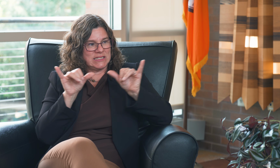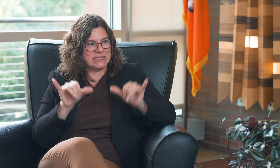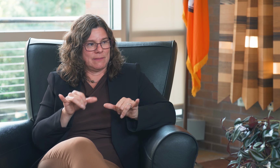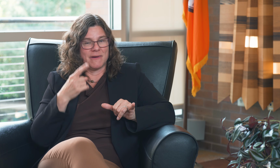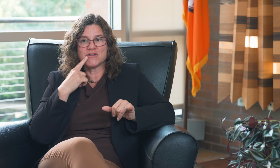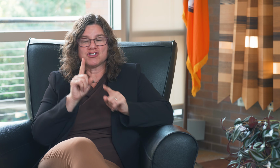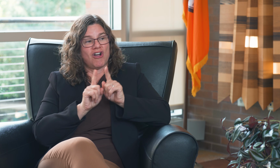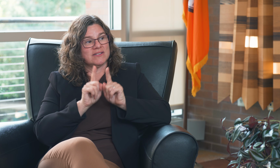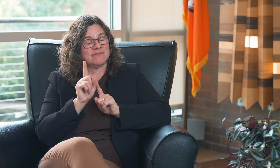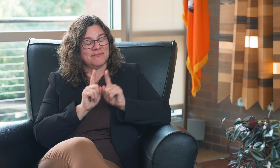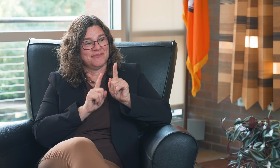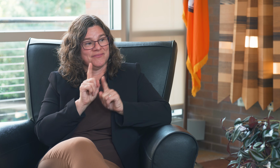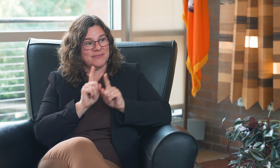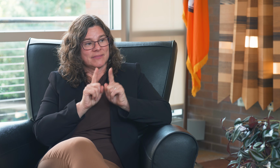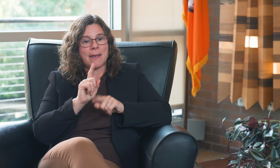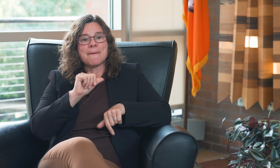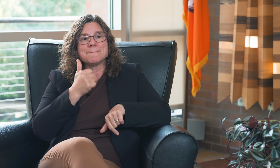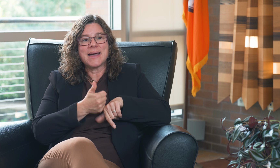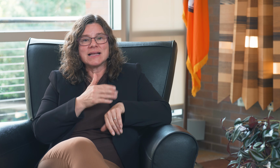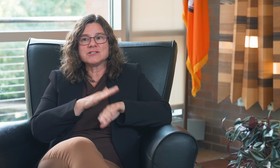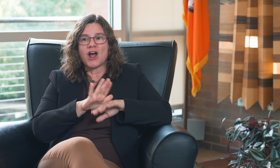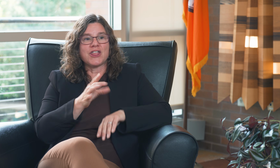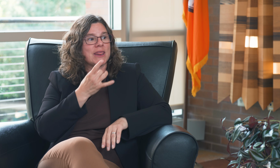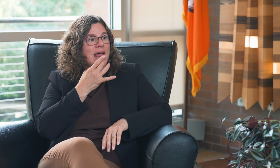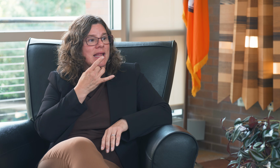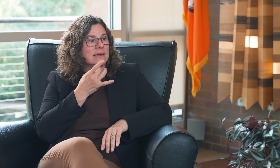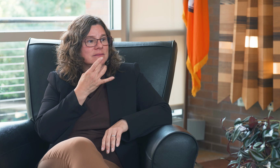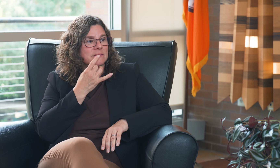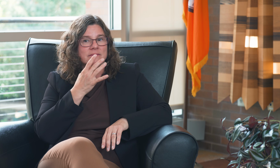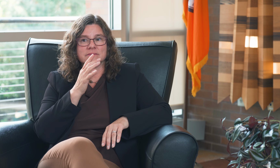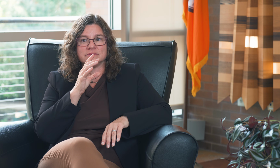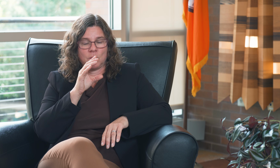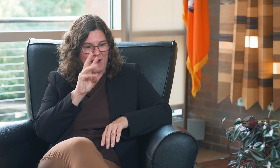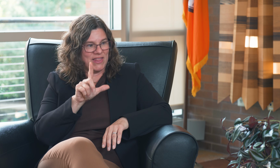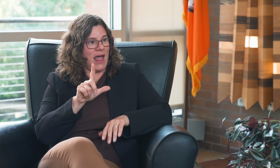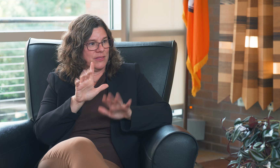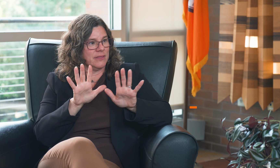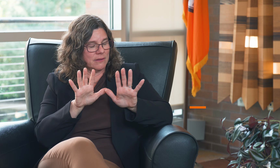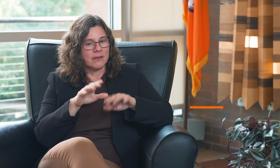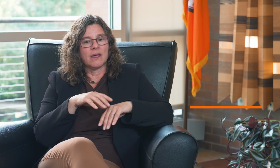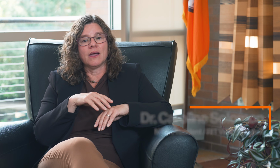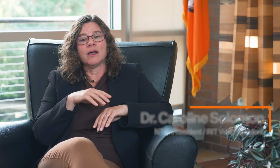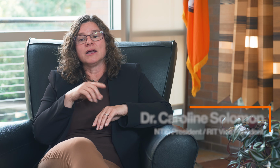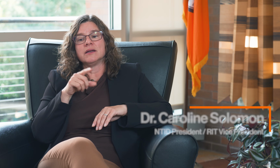for the stars based on the light wavelength,